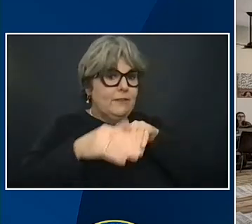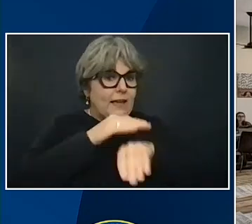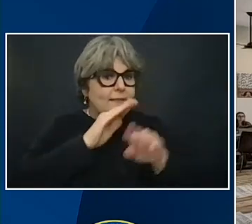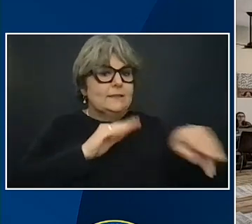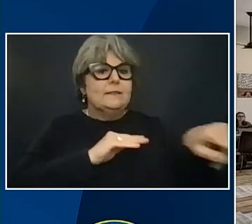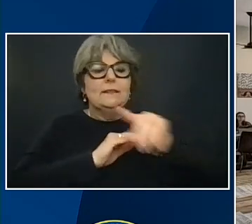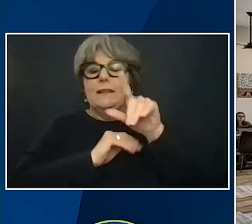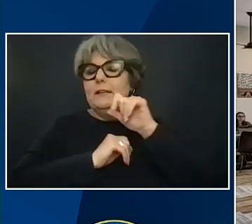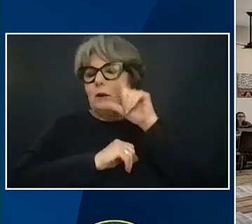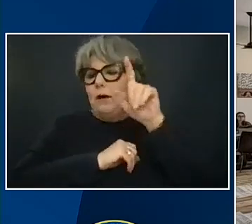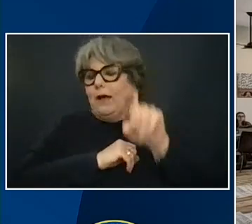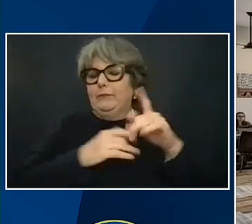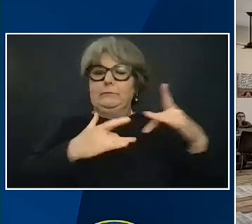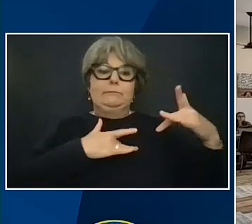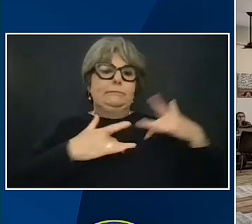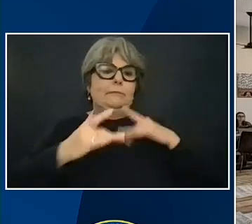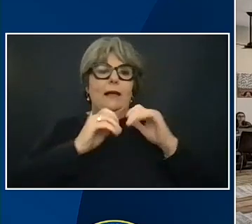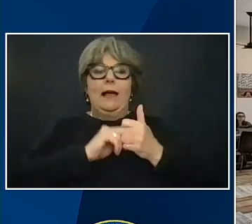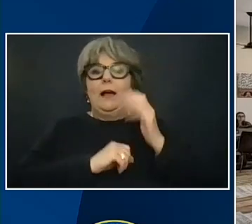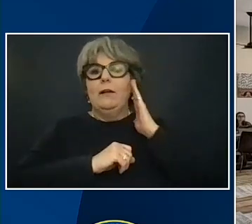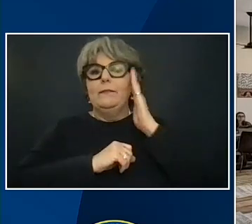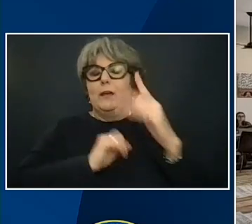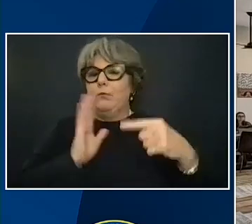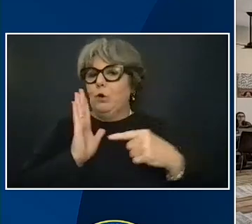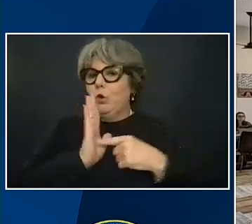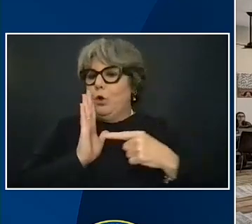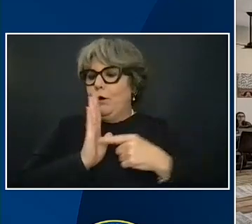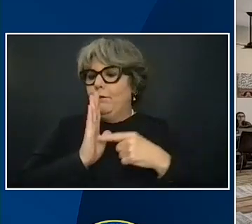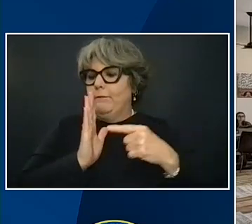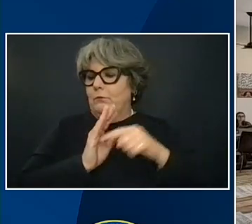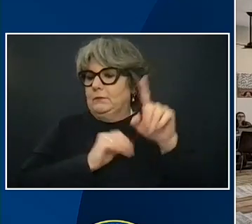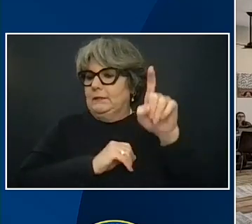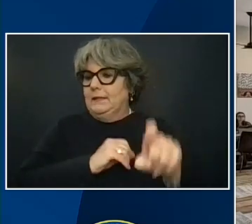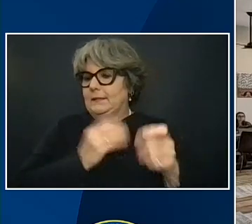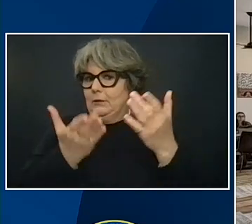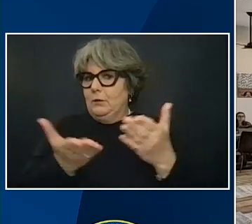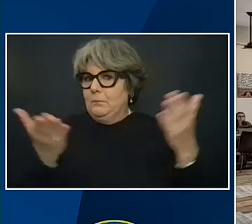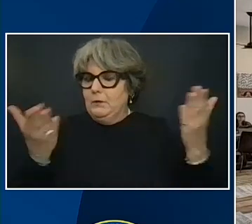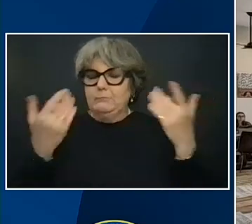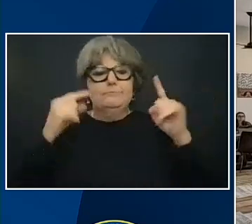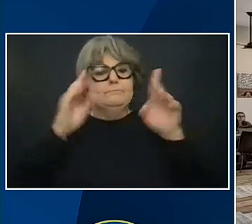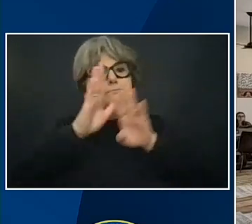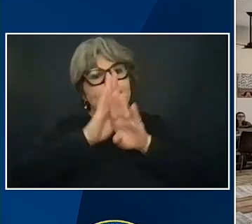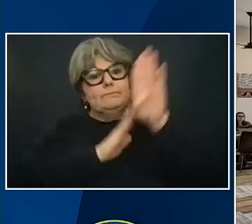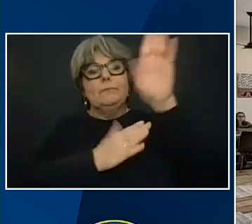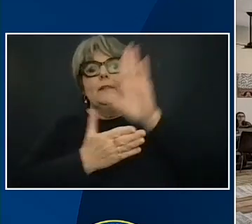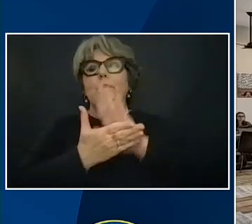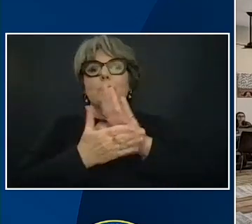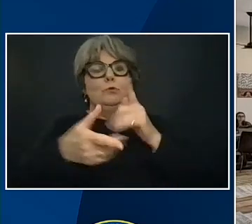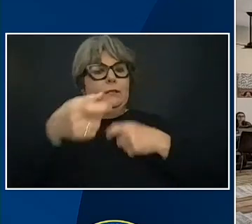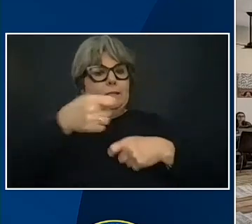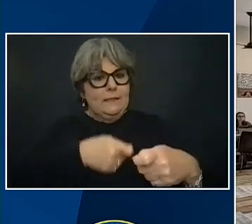fret how they will afford their necessary materials to succeed. Instead, they can focus on immersing